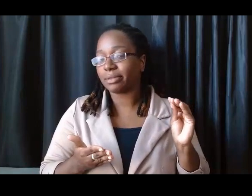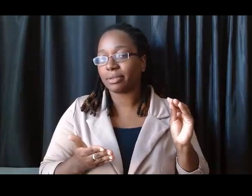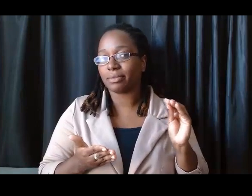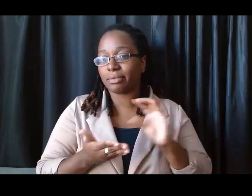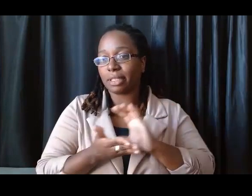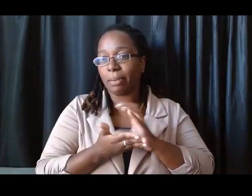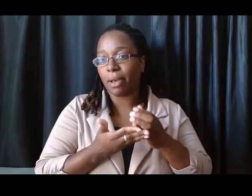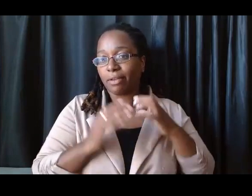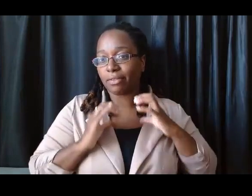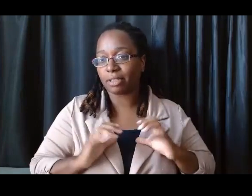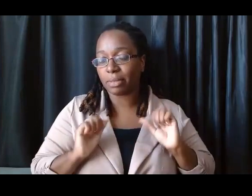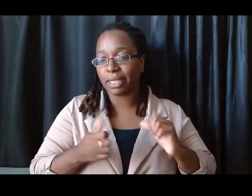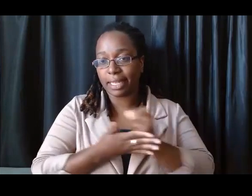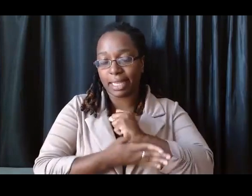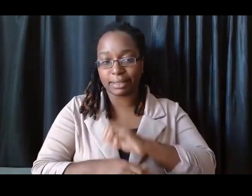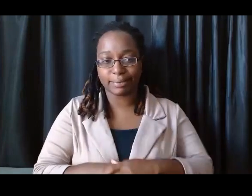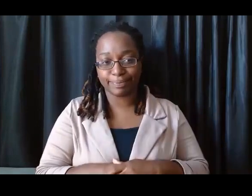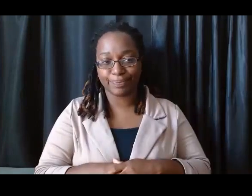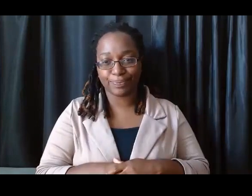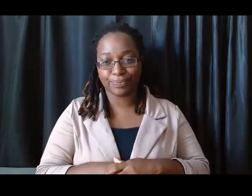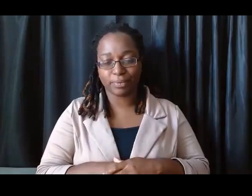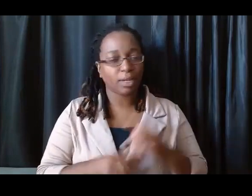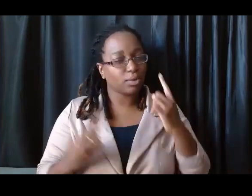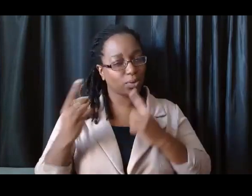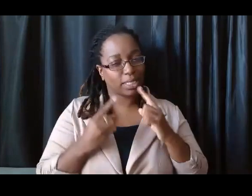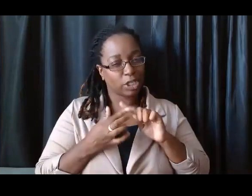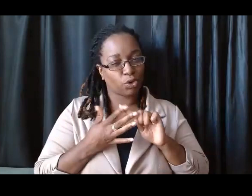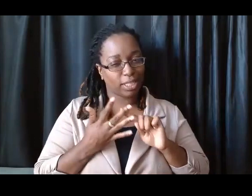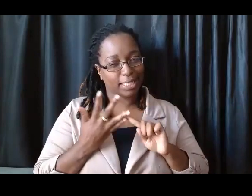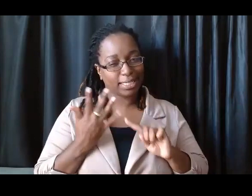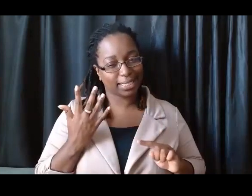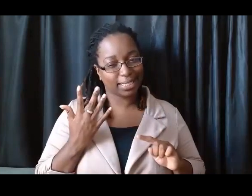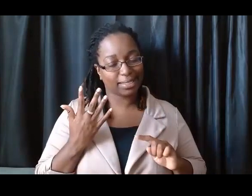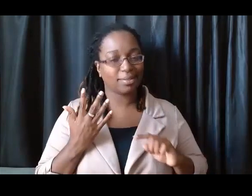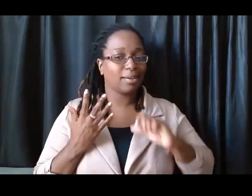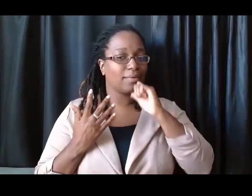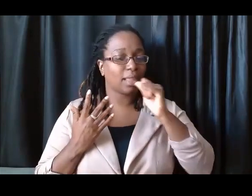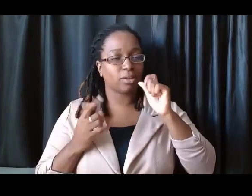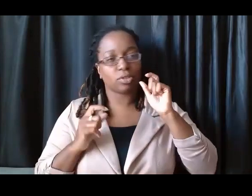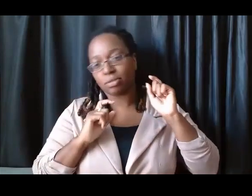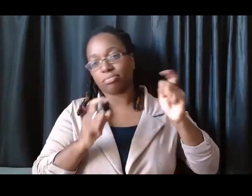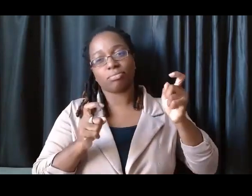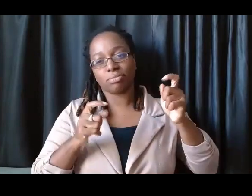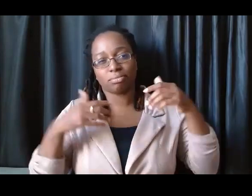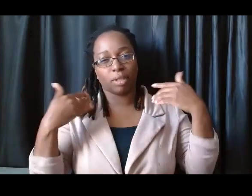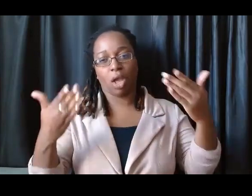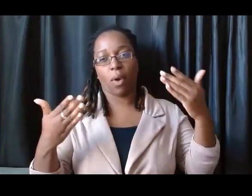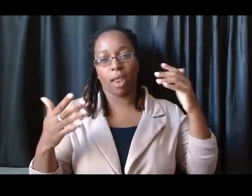So you want to put some thought into it rather than just giving a random guess.